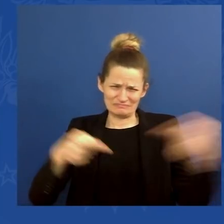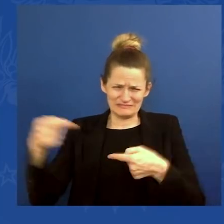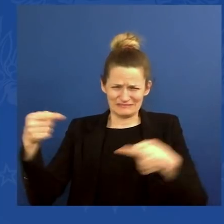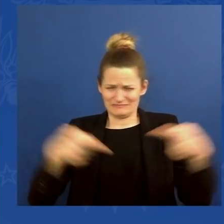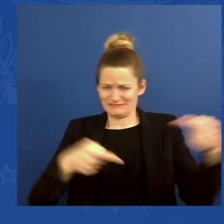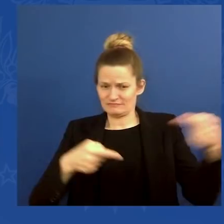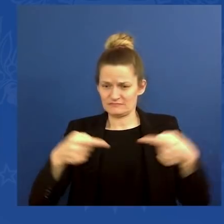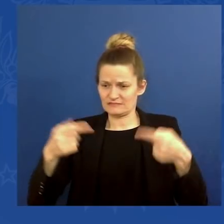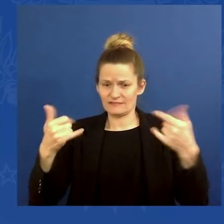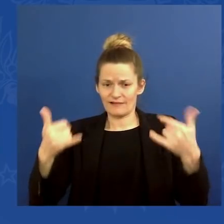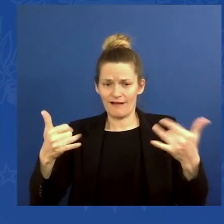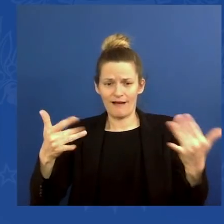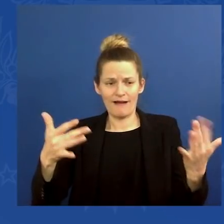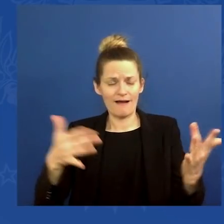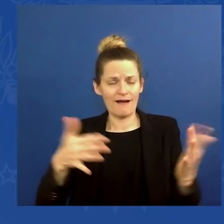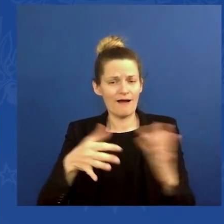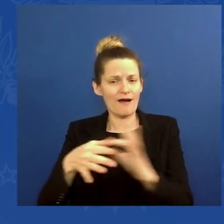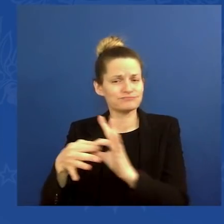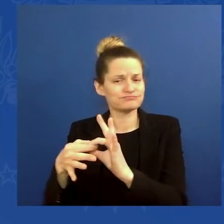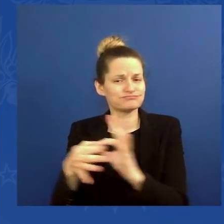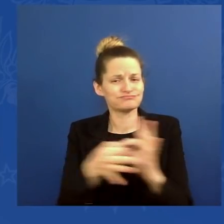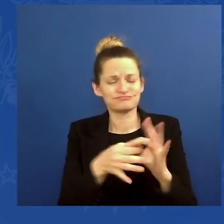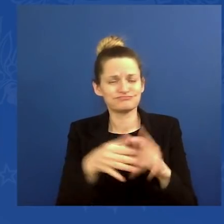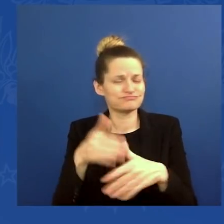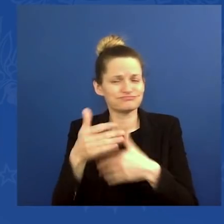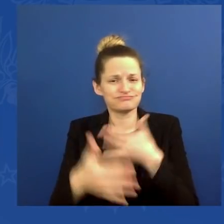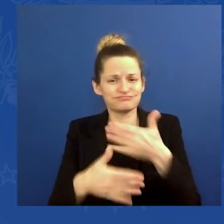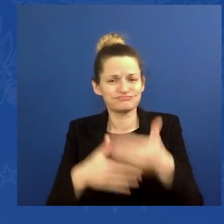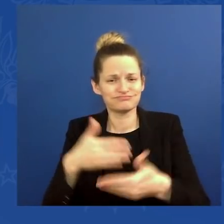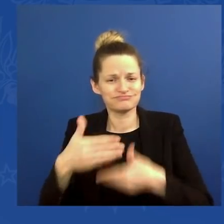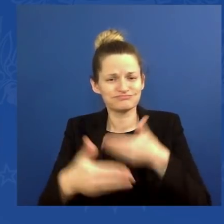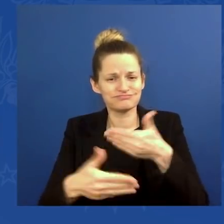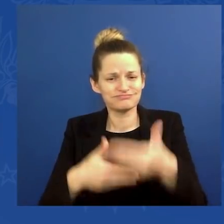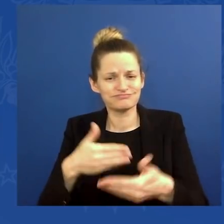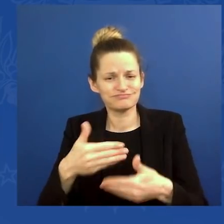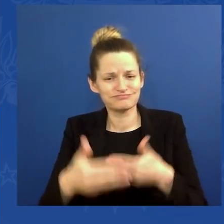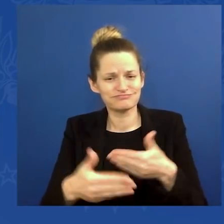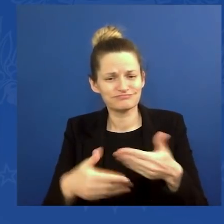I remember the first time I -- on my parents' 50th wedding anniversary,